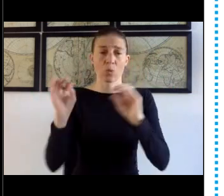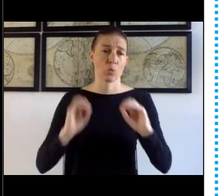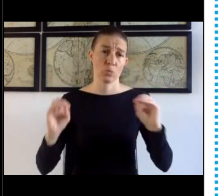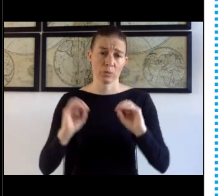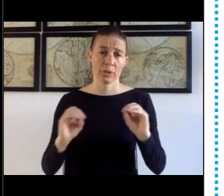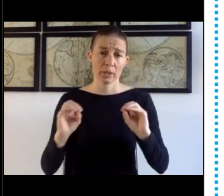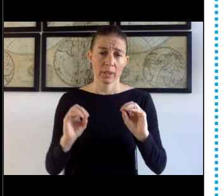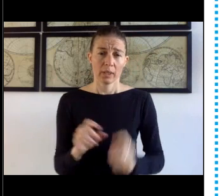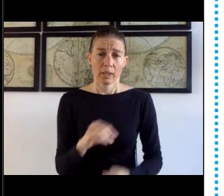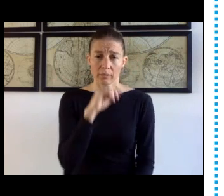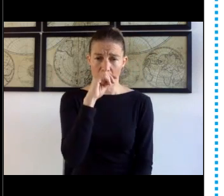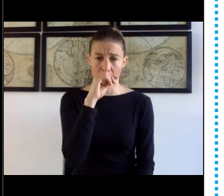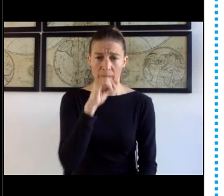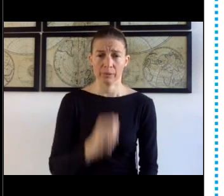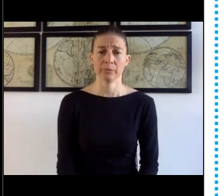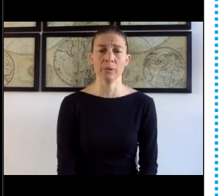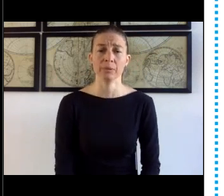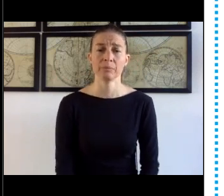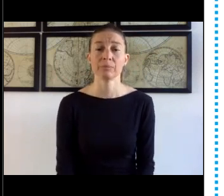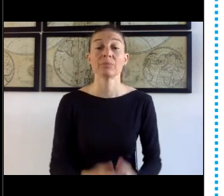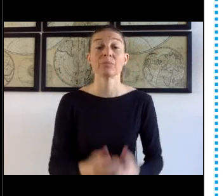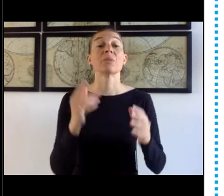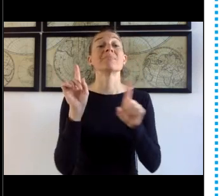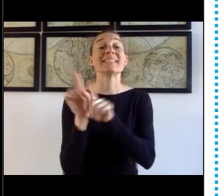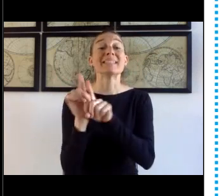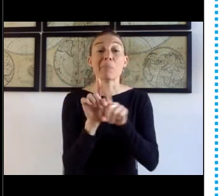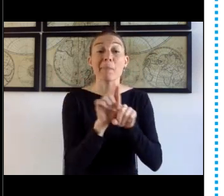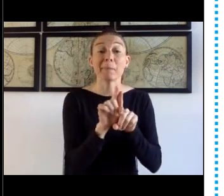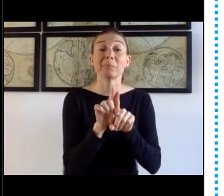So anything that is about metros, trams, local buses,